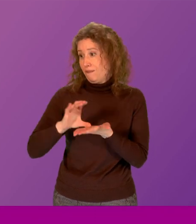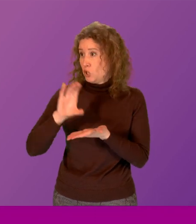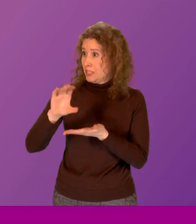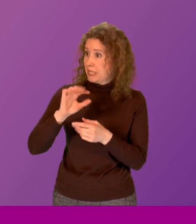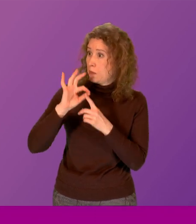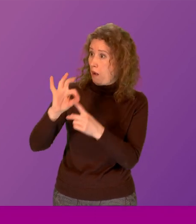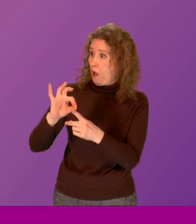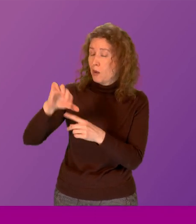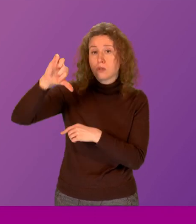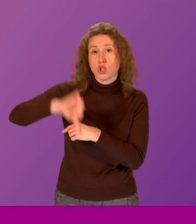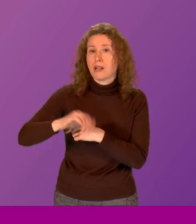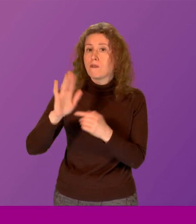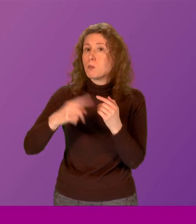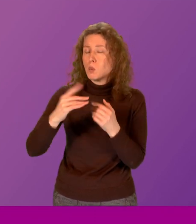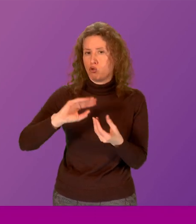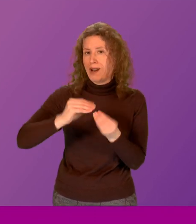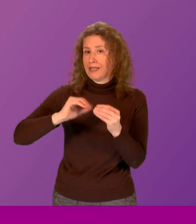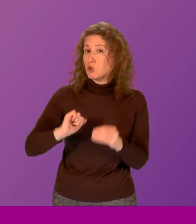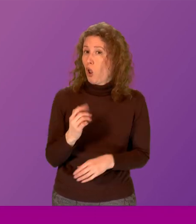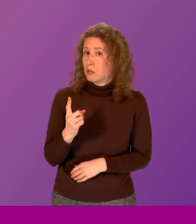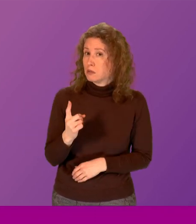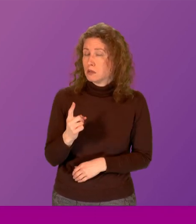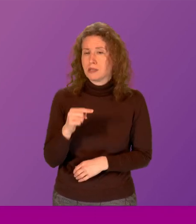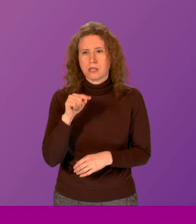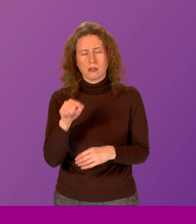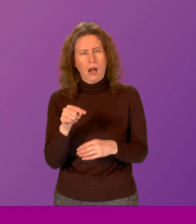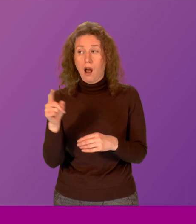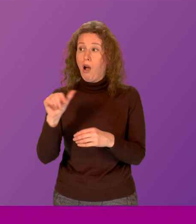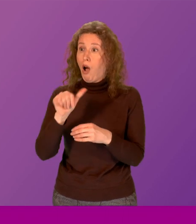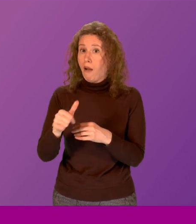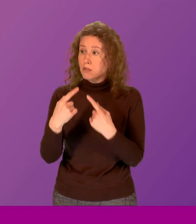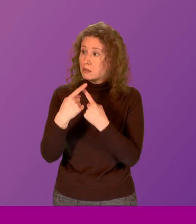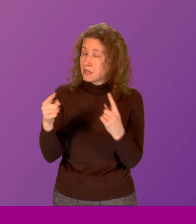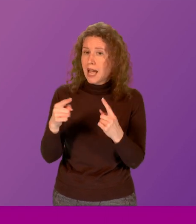Creative Scotland. That comes just weeks after it was revealed that the quango had initially